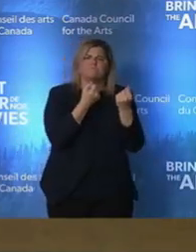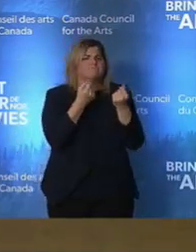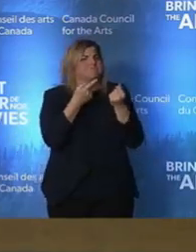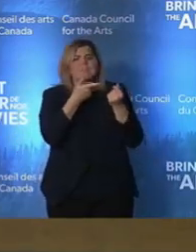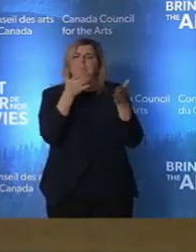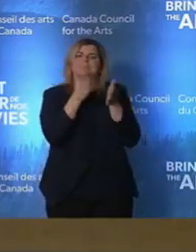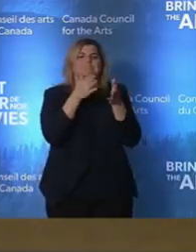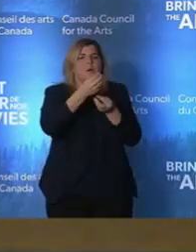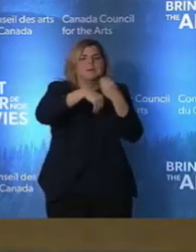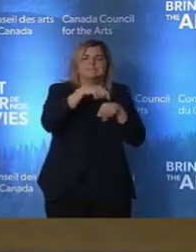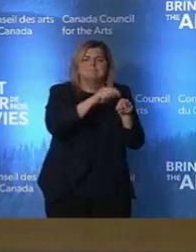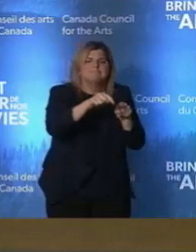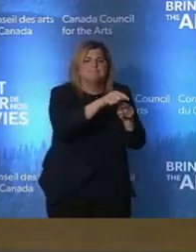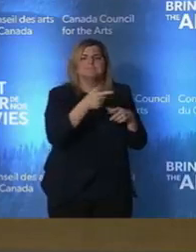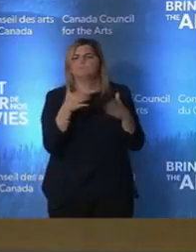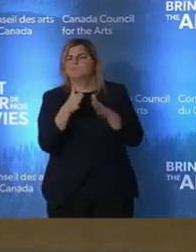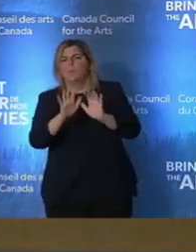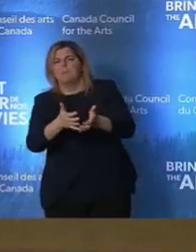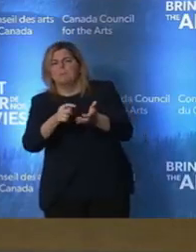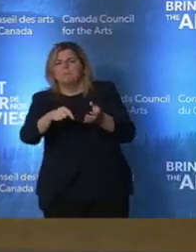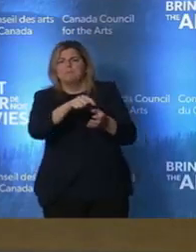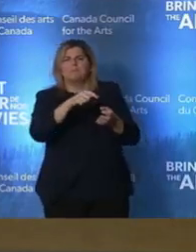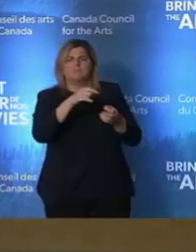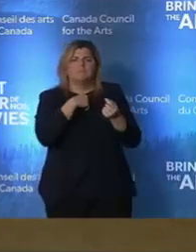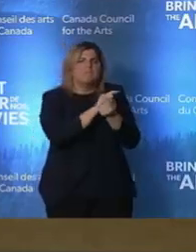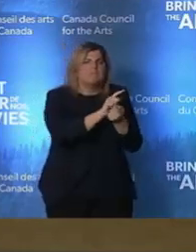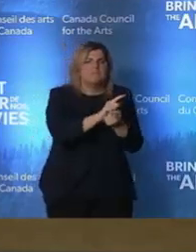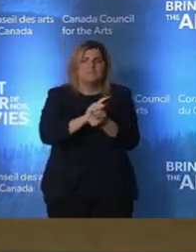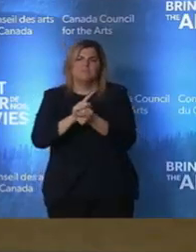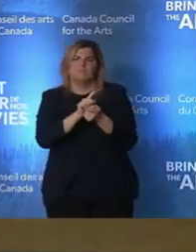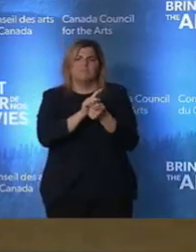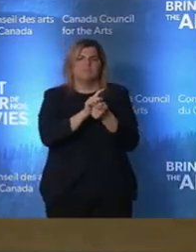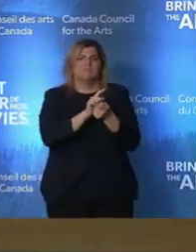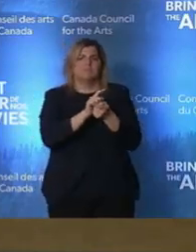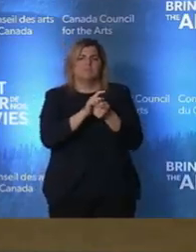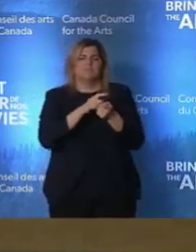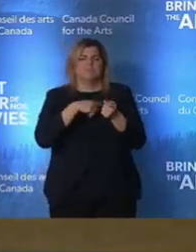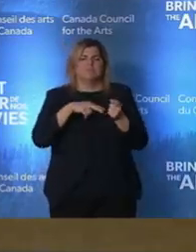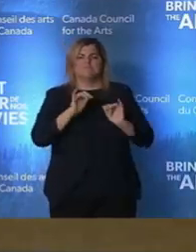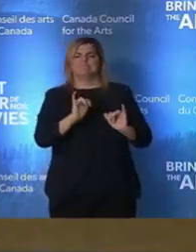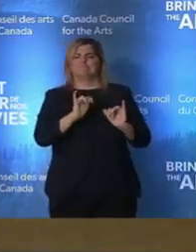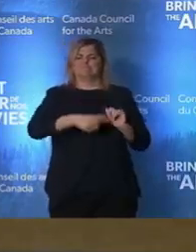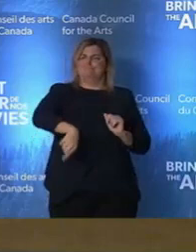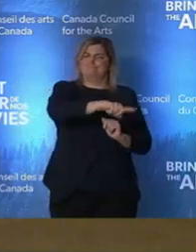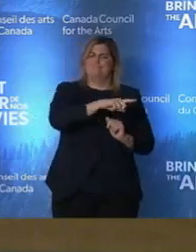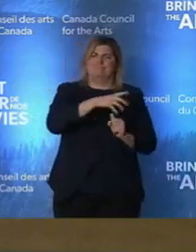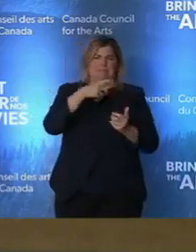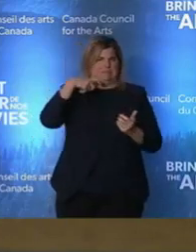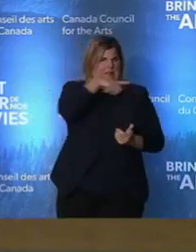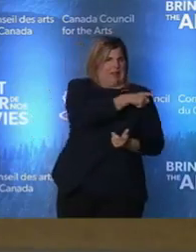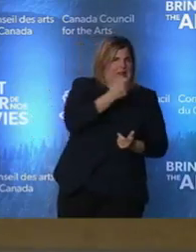to understand the policies, to understand how do we approach this and be successful?